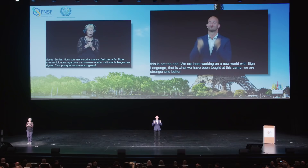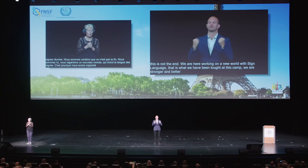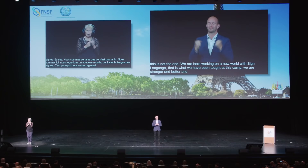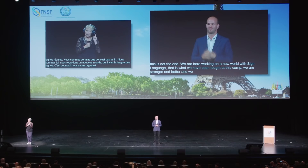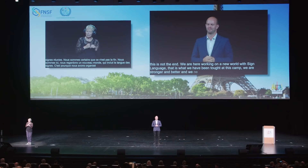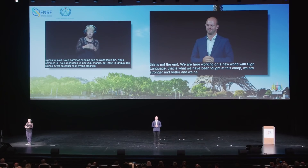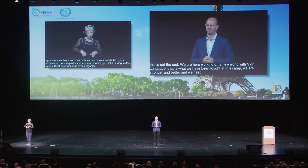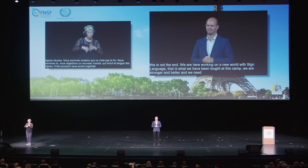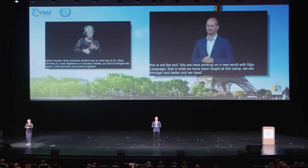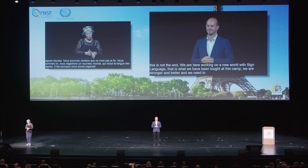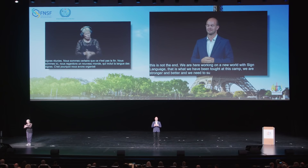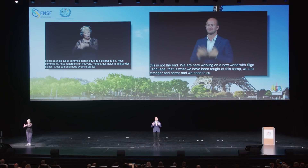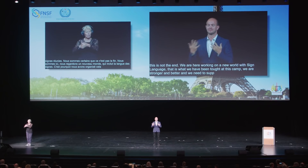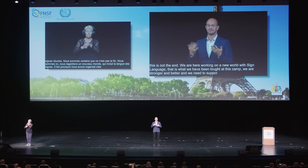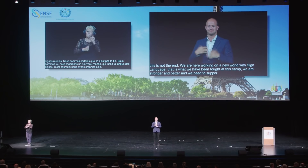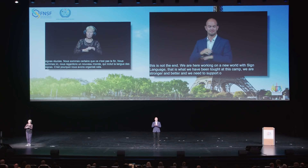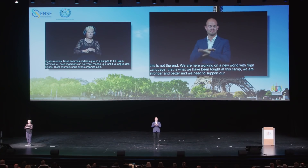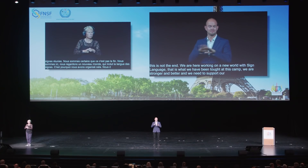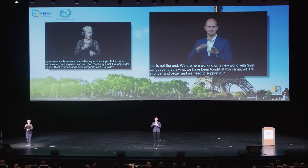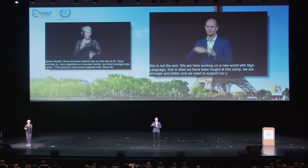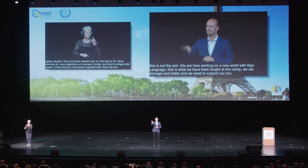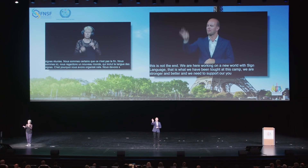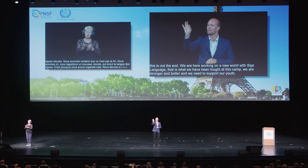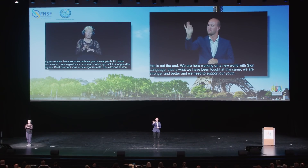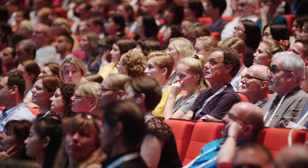I could see that there was a whole world that he was so ready for,